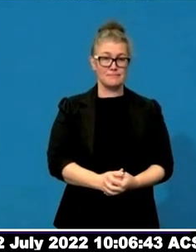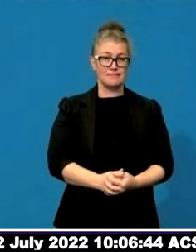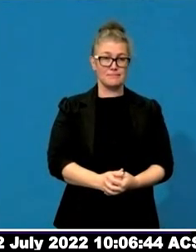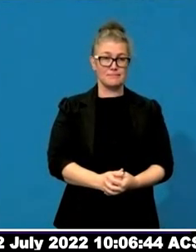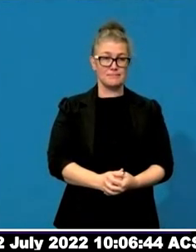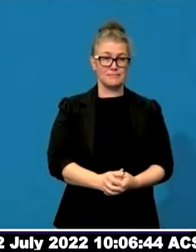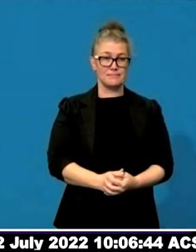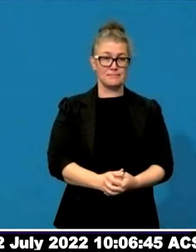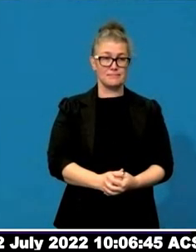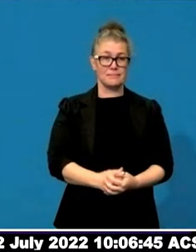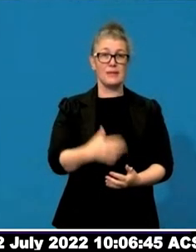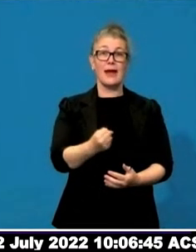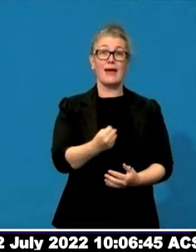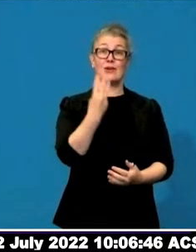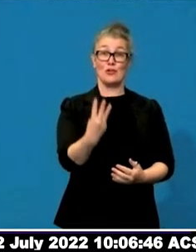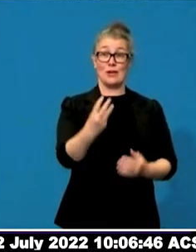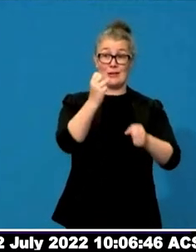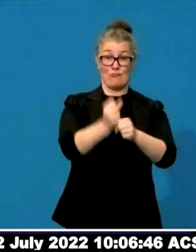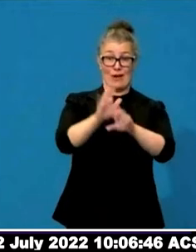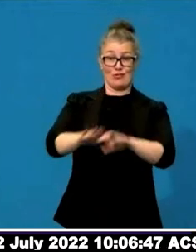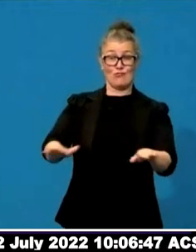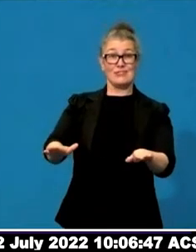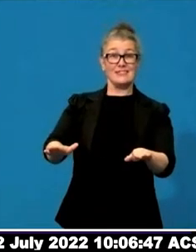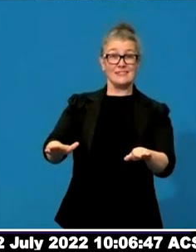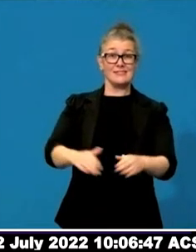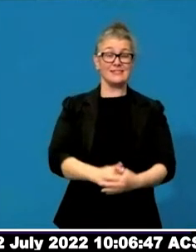And you've got three grown children. Em is nodding.